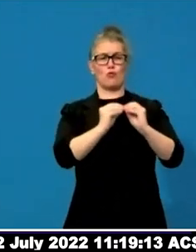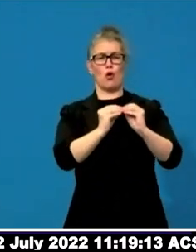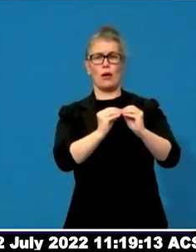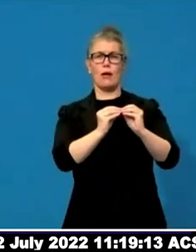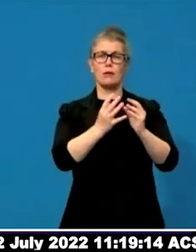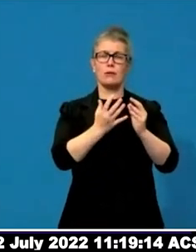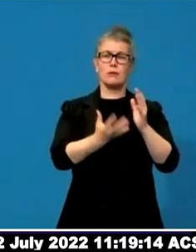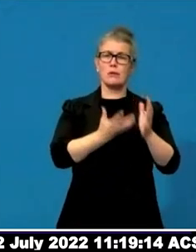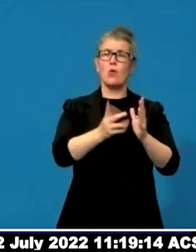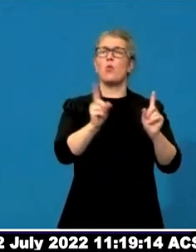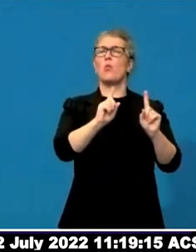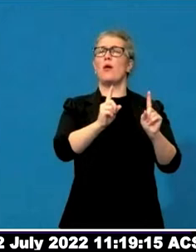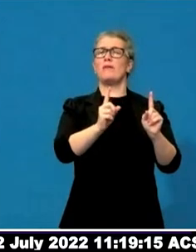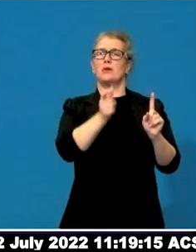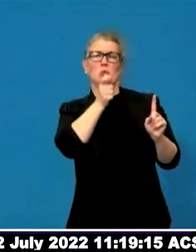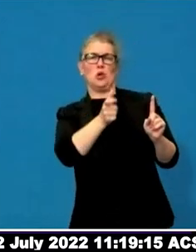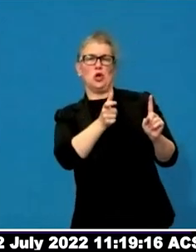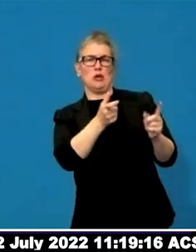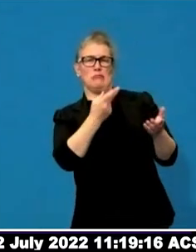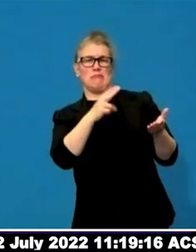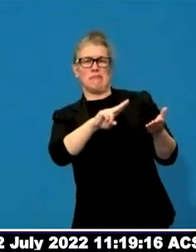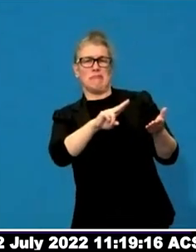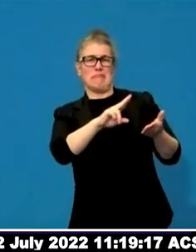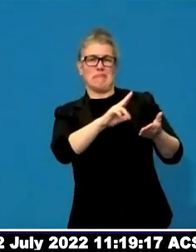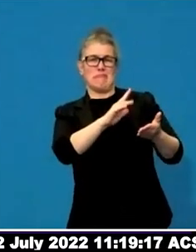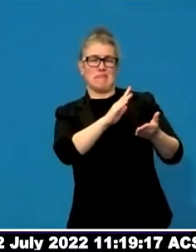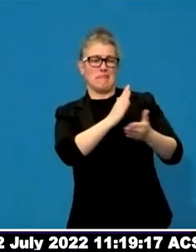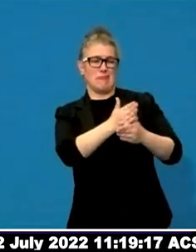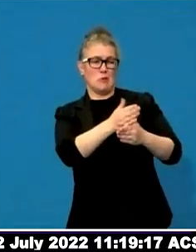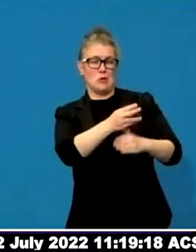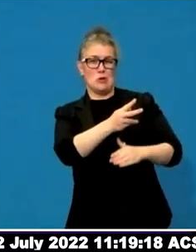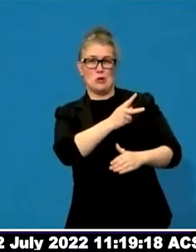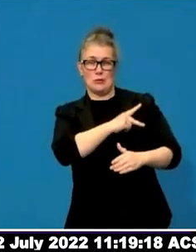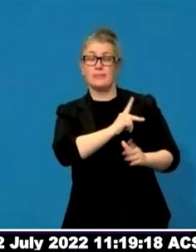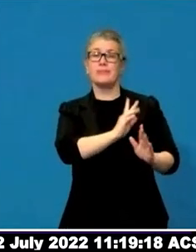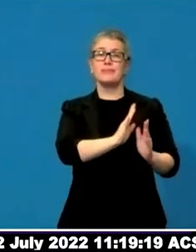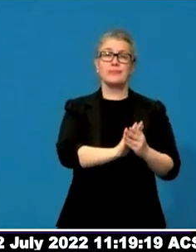that one wants to give them have a greater understanding